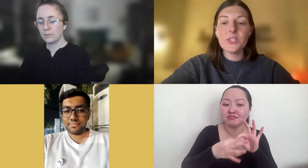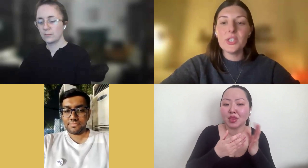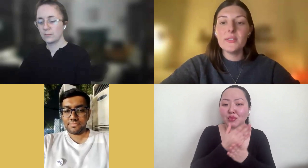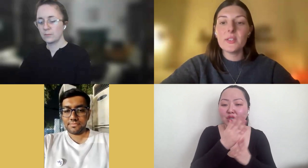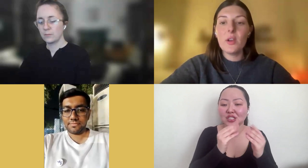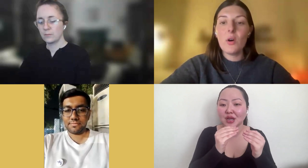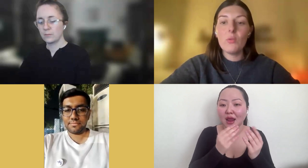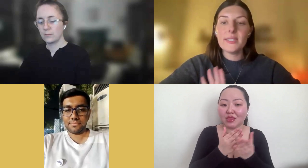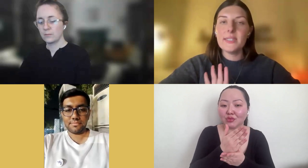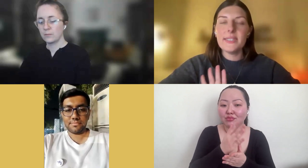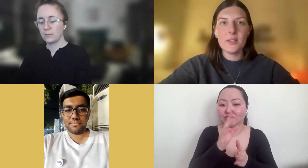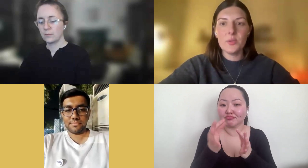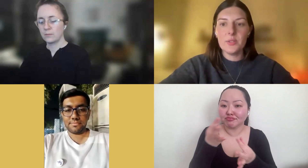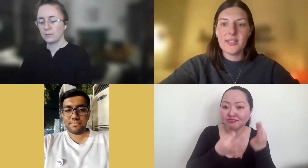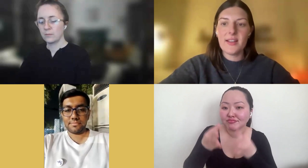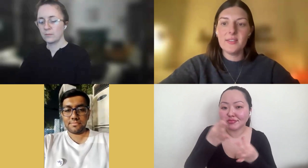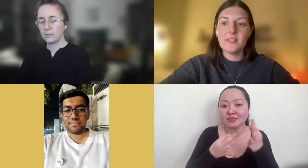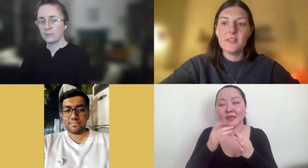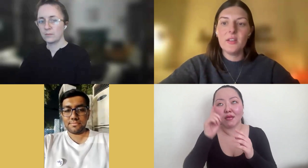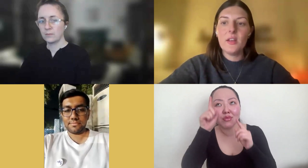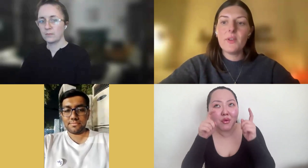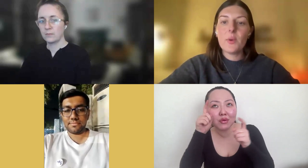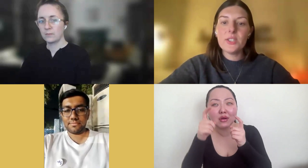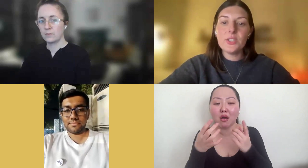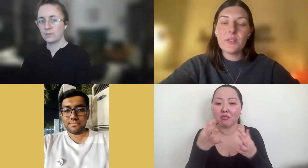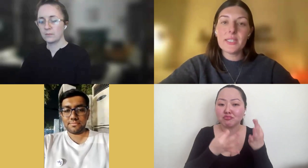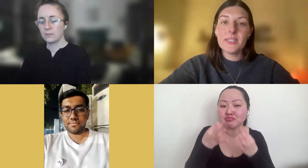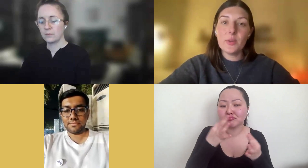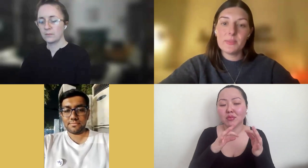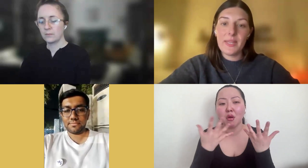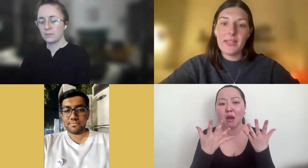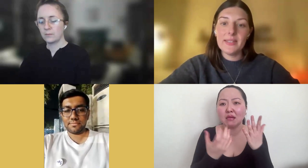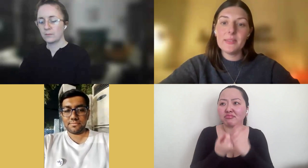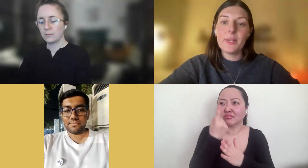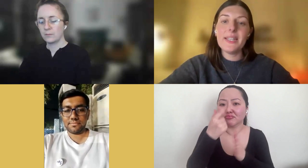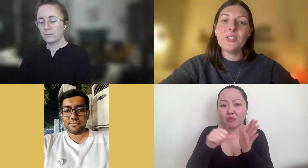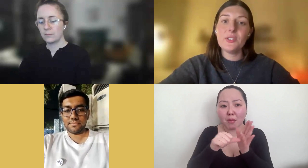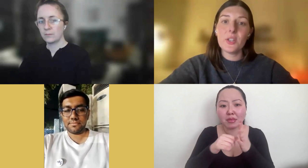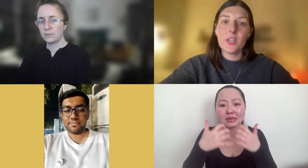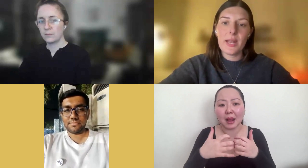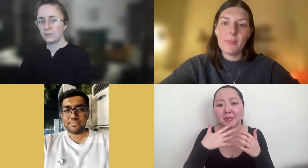ask questions or raise technical concerns. For questions to the speakers, please use the